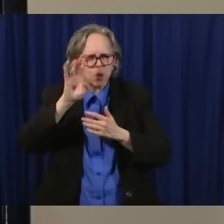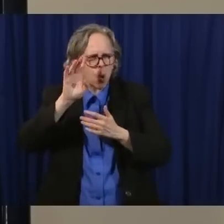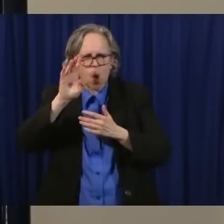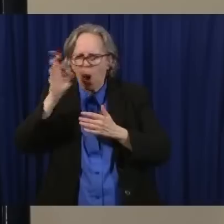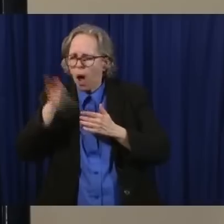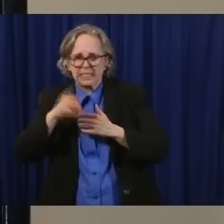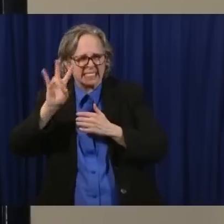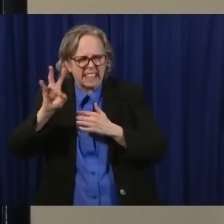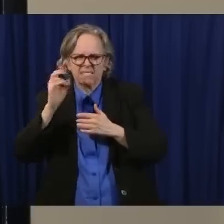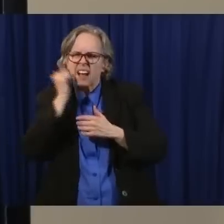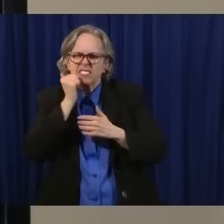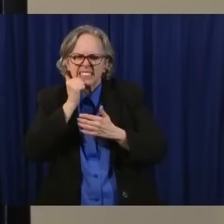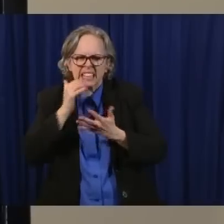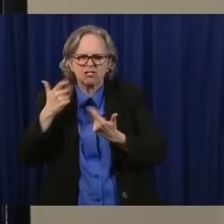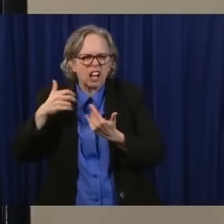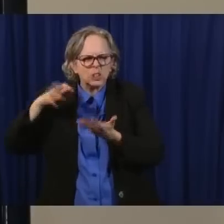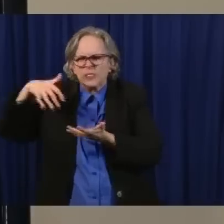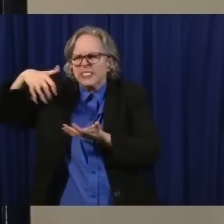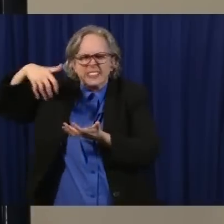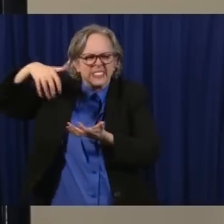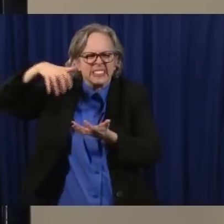HAVE, AND THEN A TEAM IS